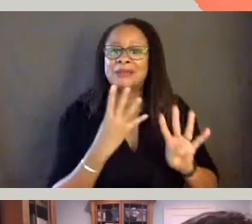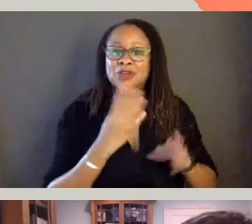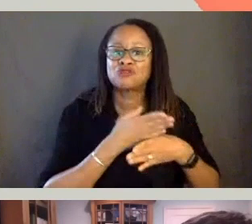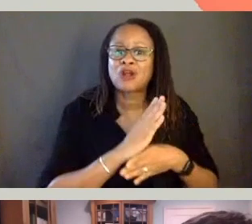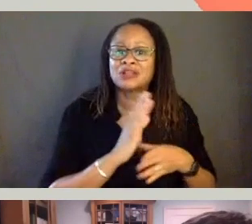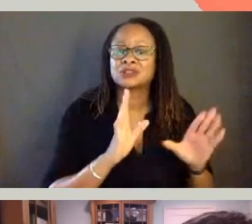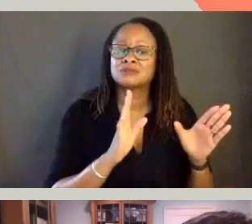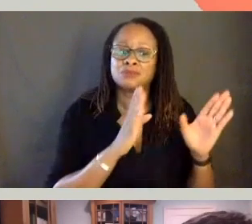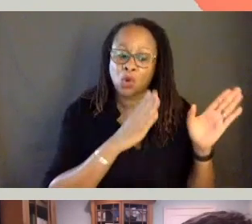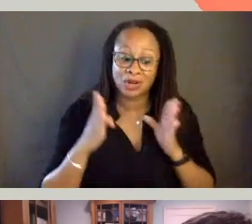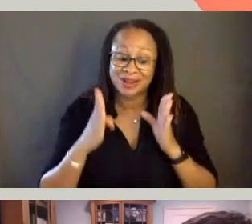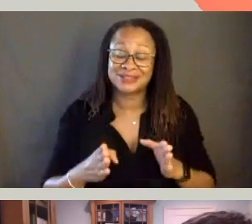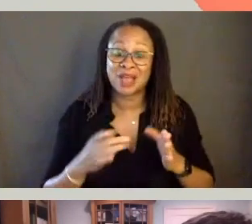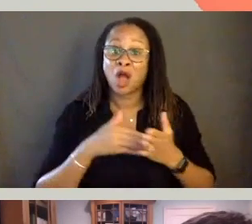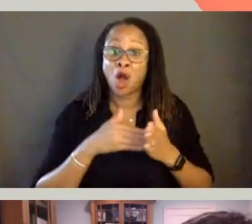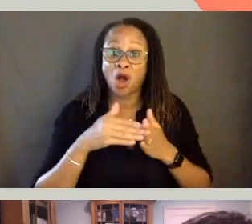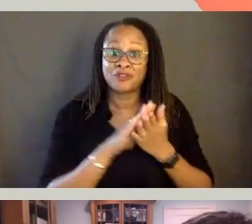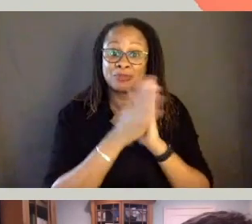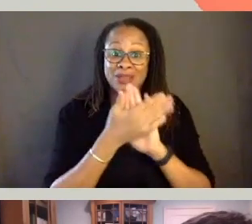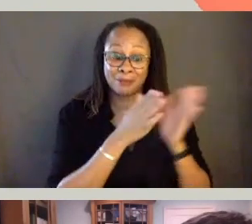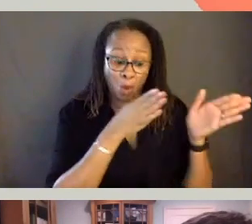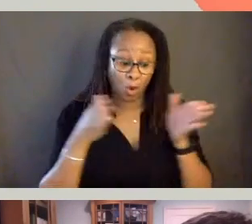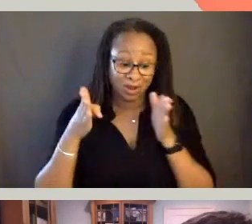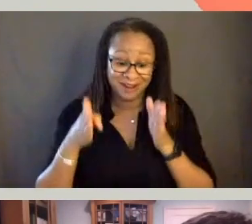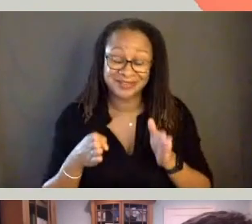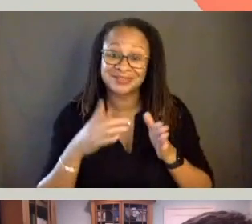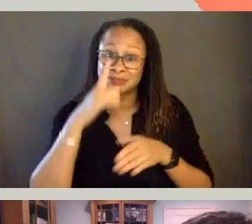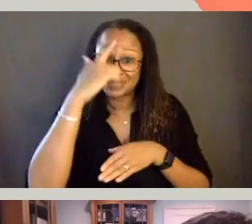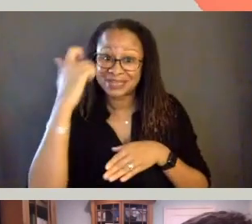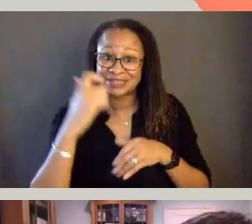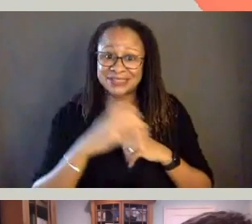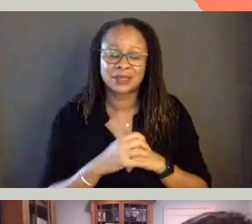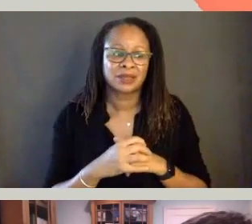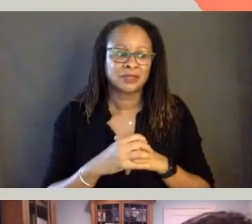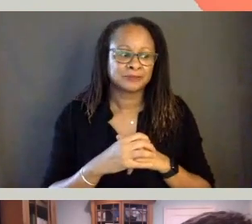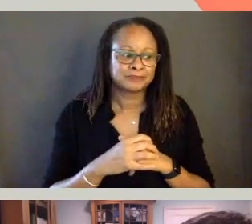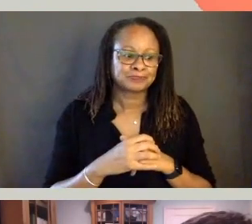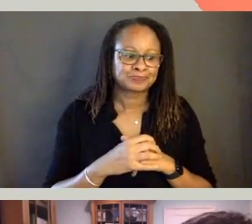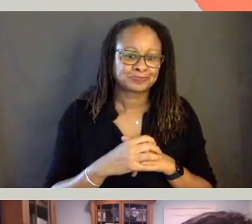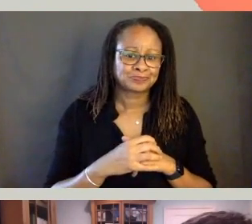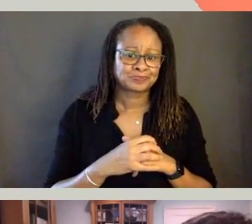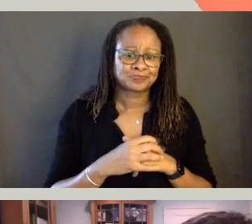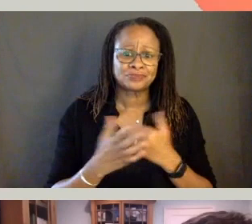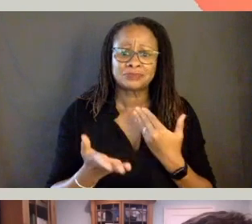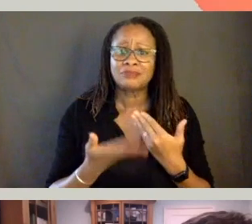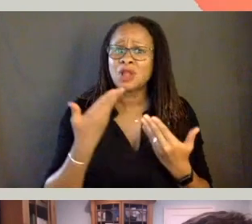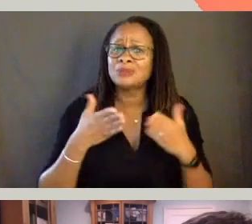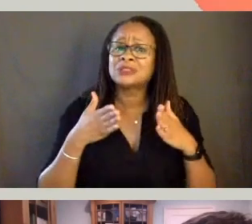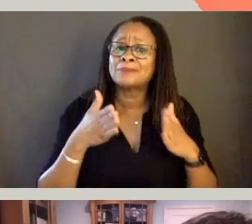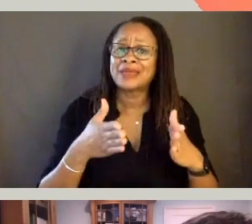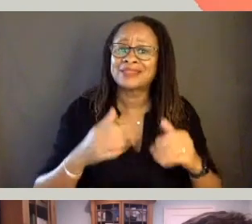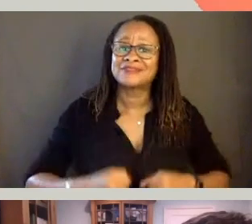I think often we end up becoming organizers because it's almost like a method of survival.